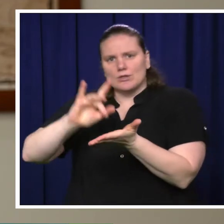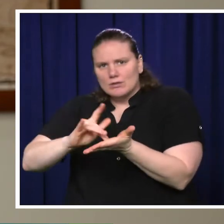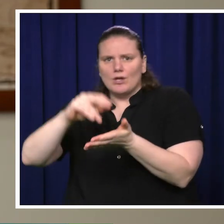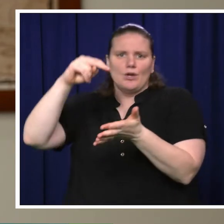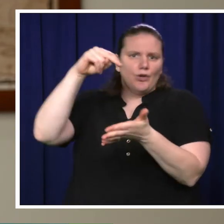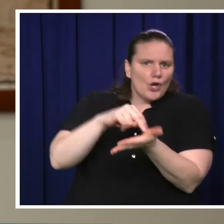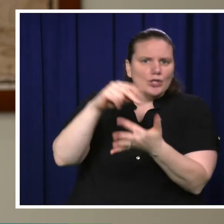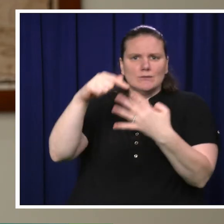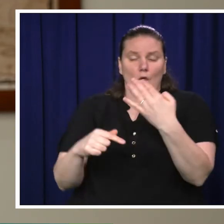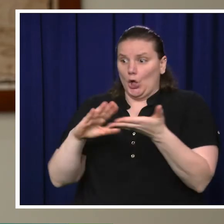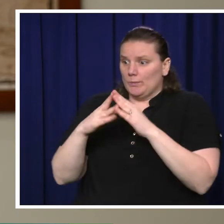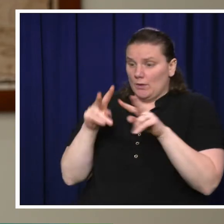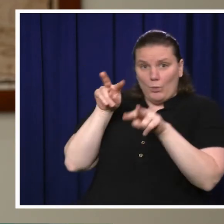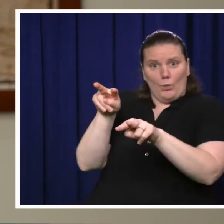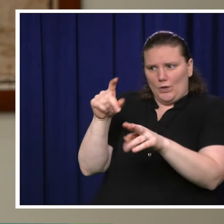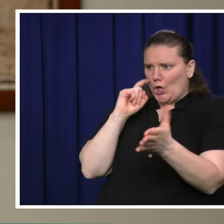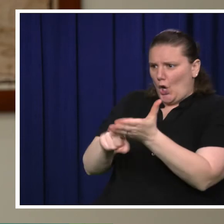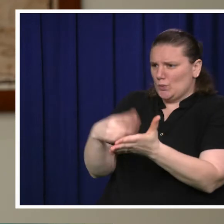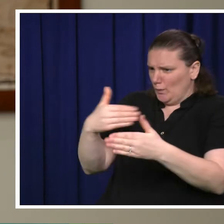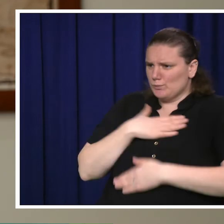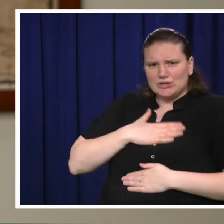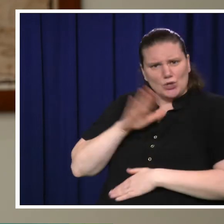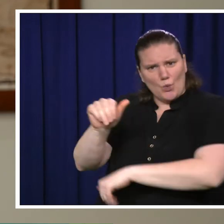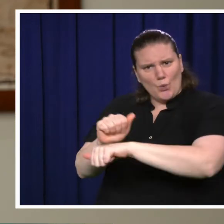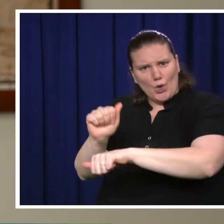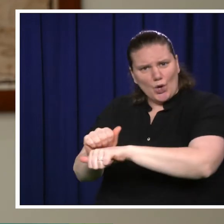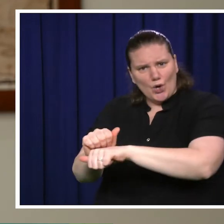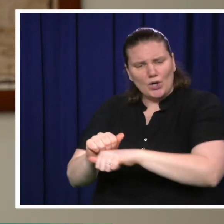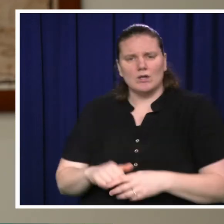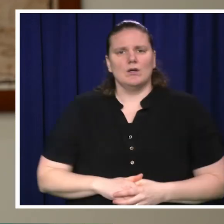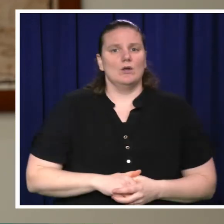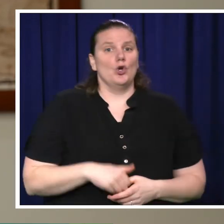these noble professions. Our community sees and appreciates all that you do.